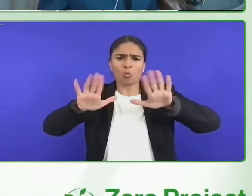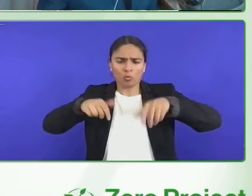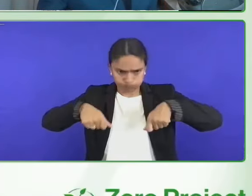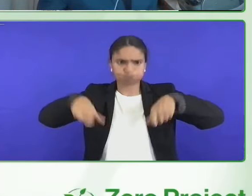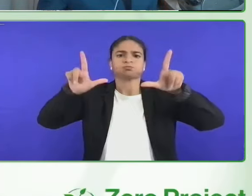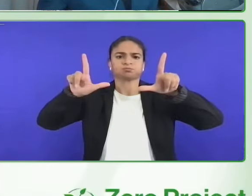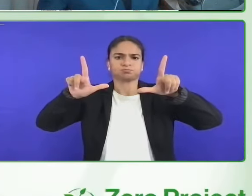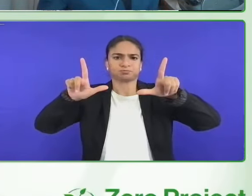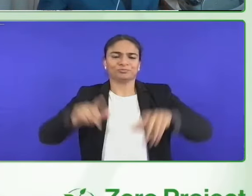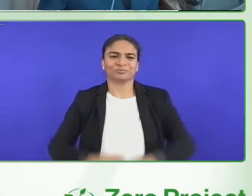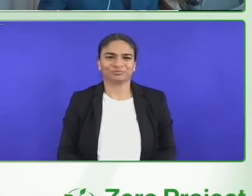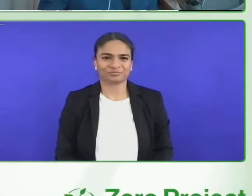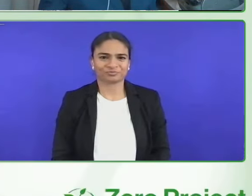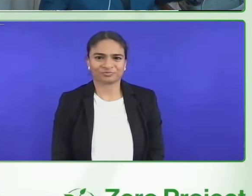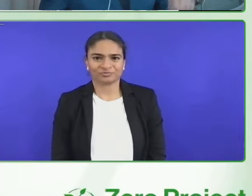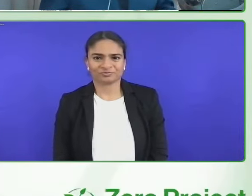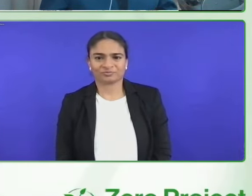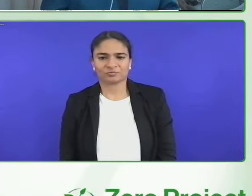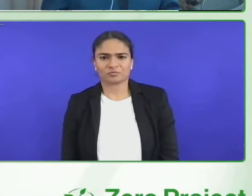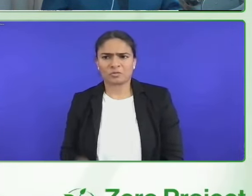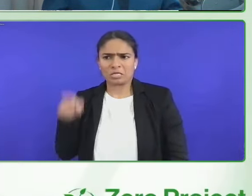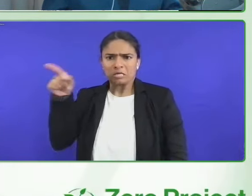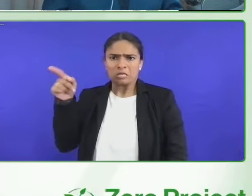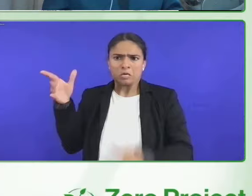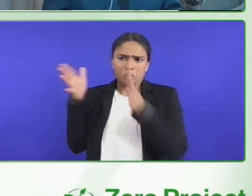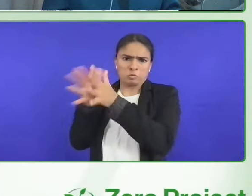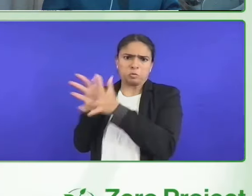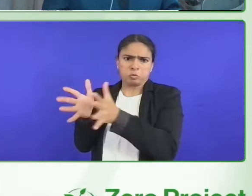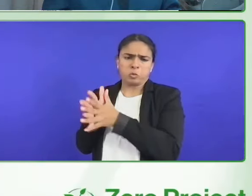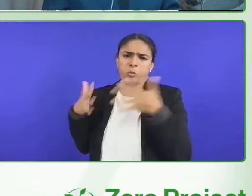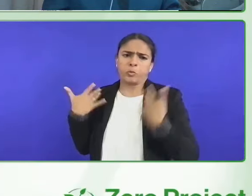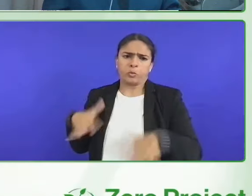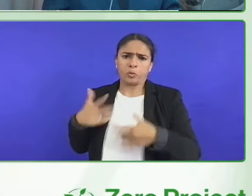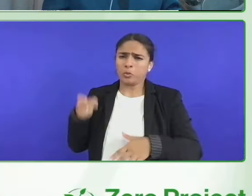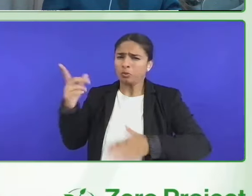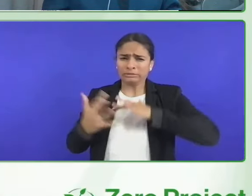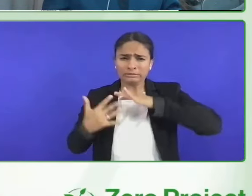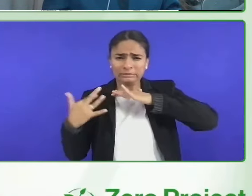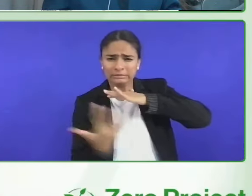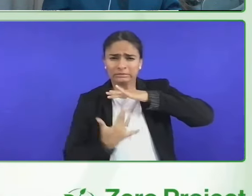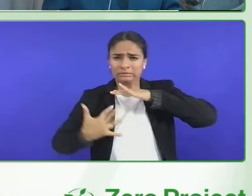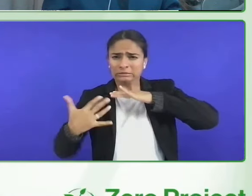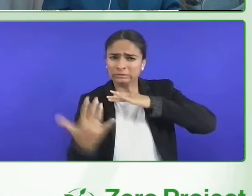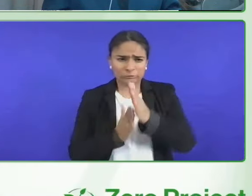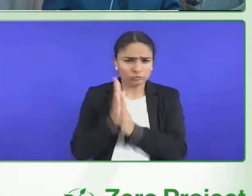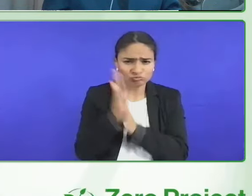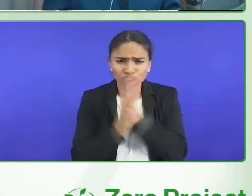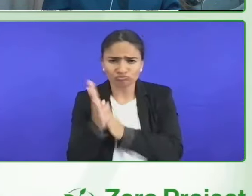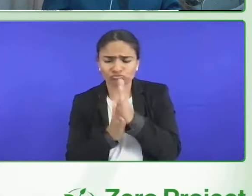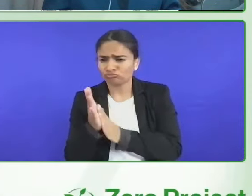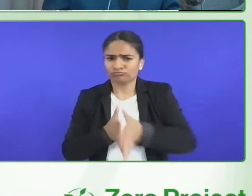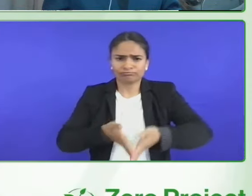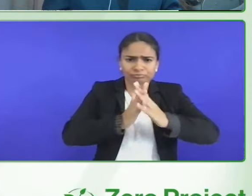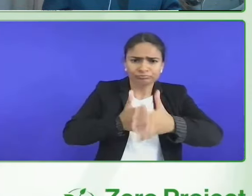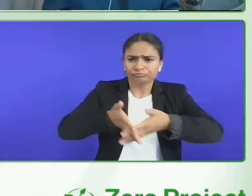I'm a big fan of the American foundation for the Blind because it feels representative of more of the population of the United States